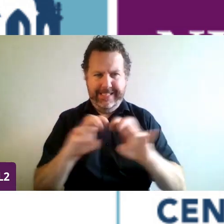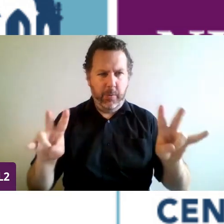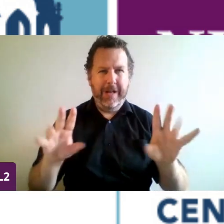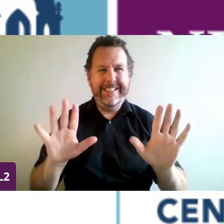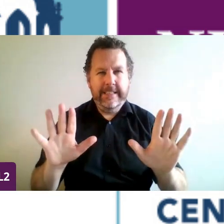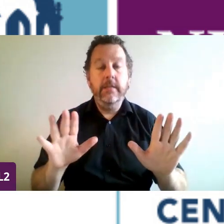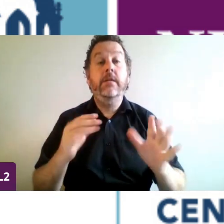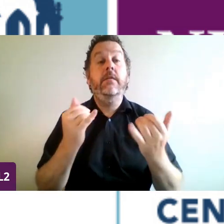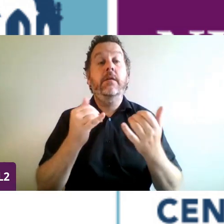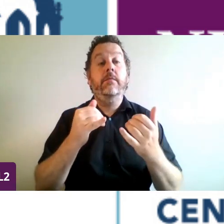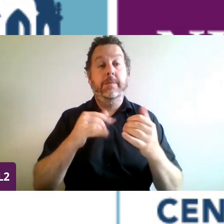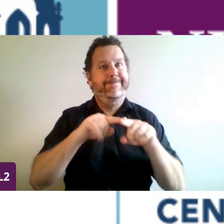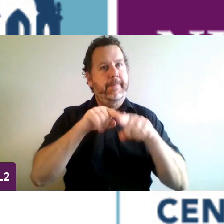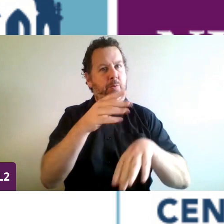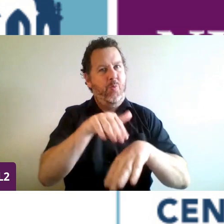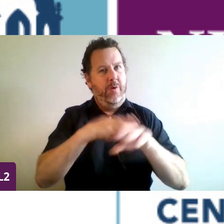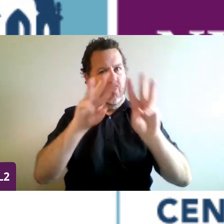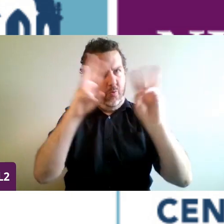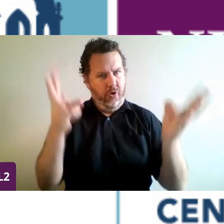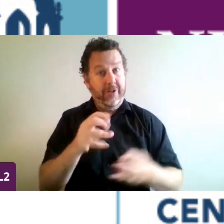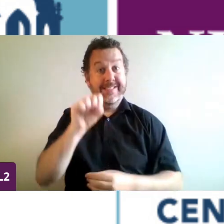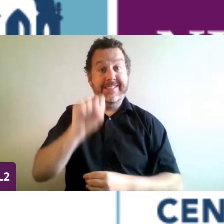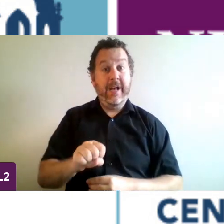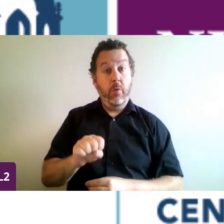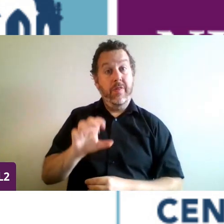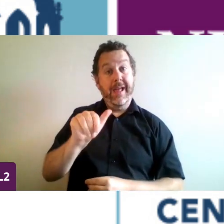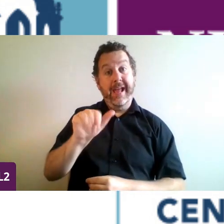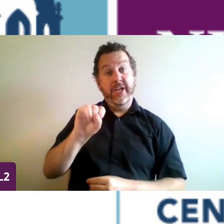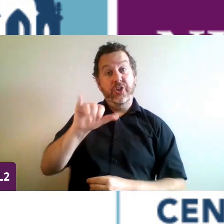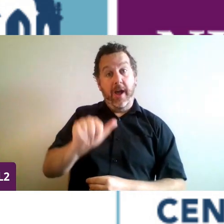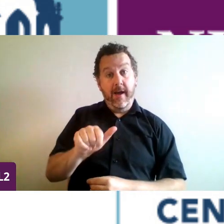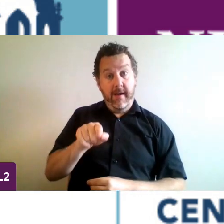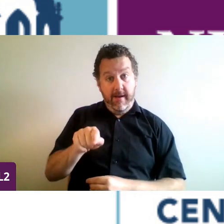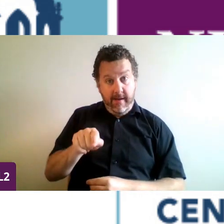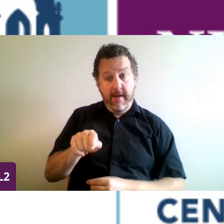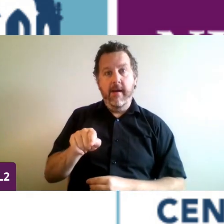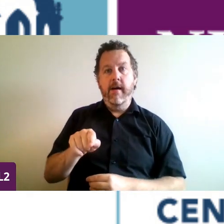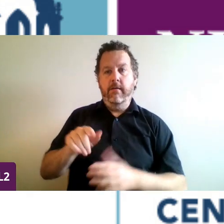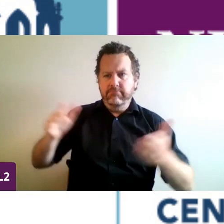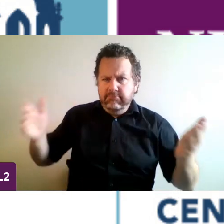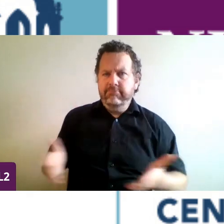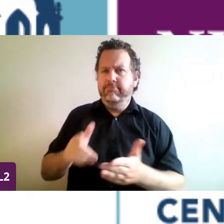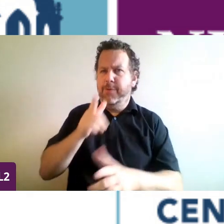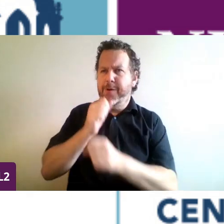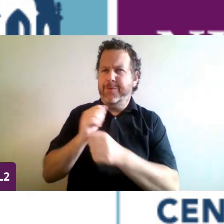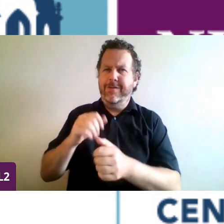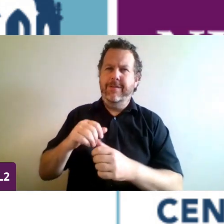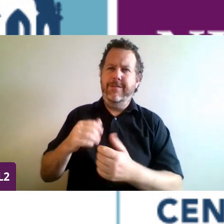, in South Asia there is not equal emphasis on arts and sports as much as education and career